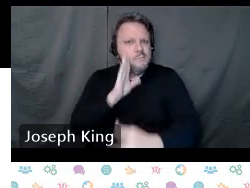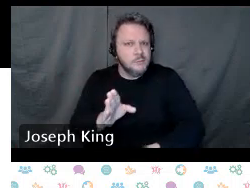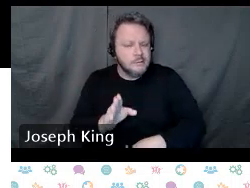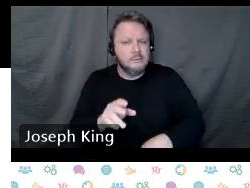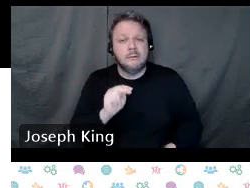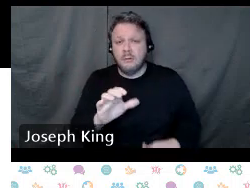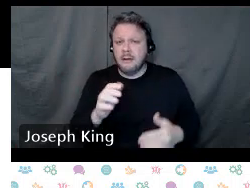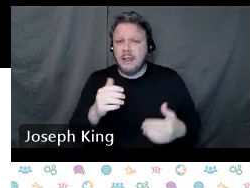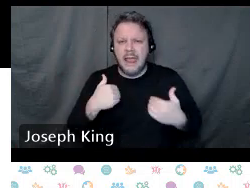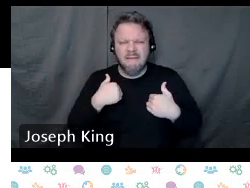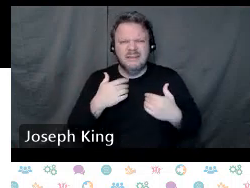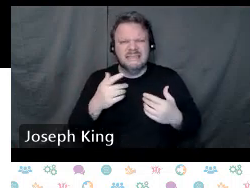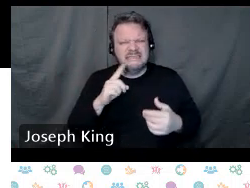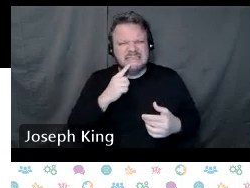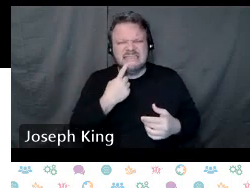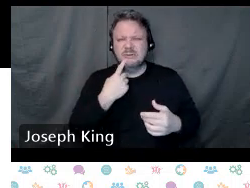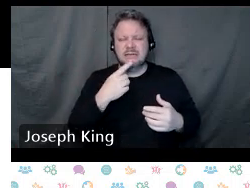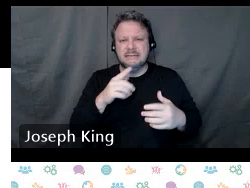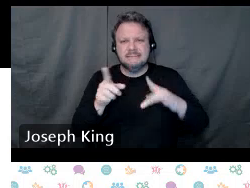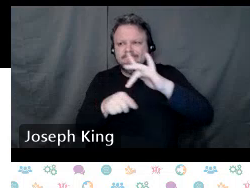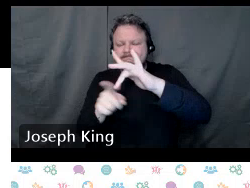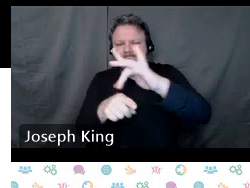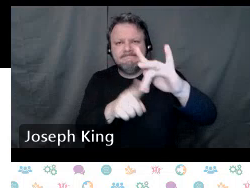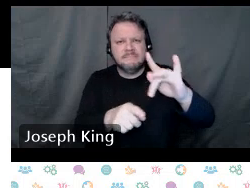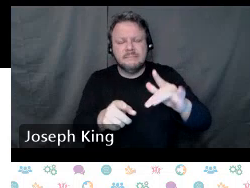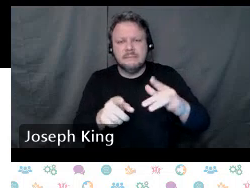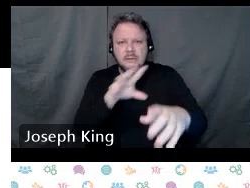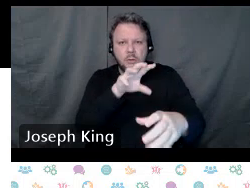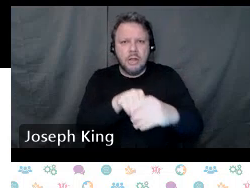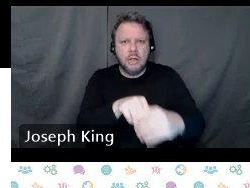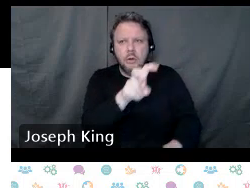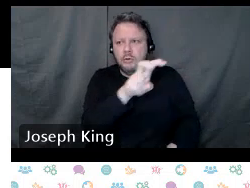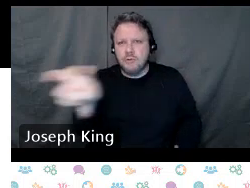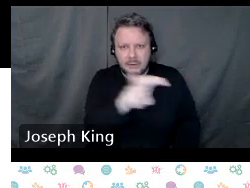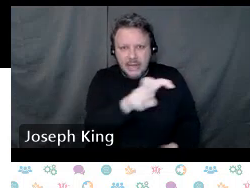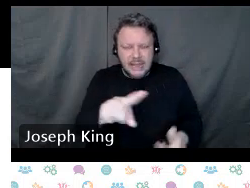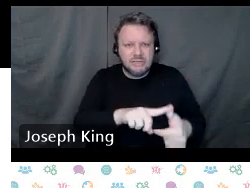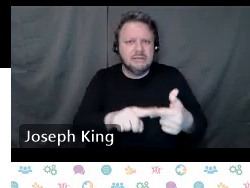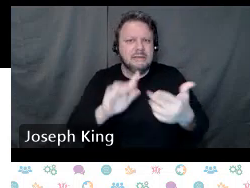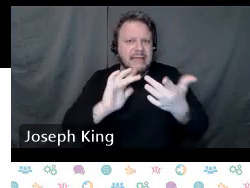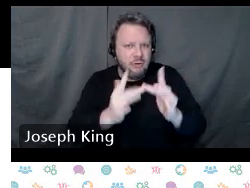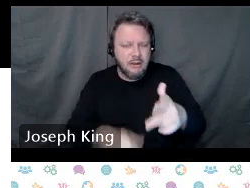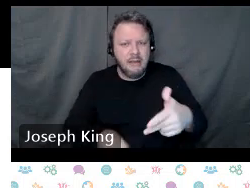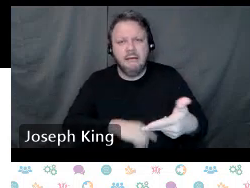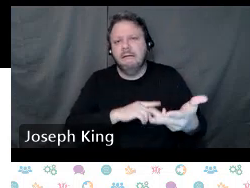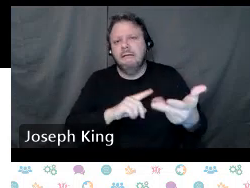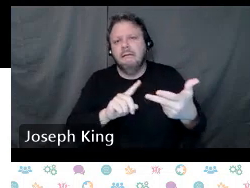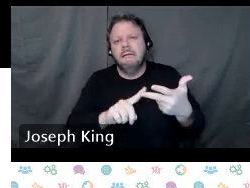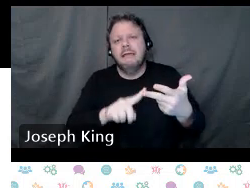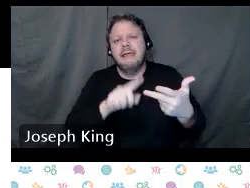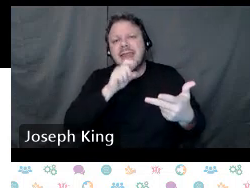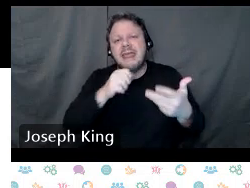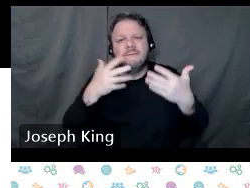Face serious gaps in accessible transportation, broadband connectivity and age friendly housing.